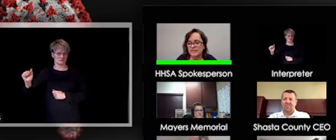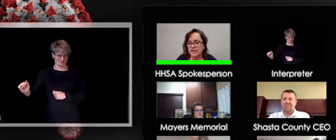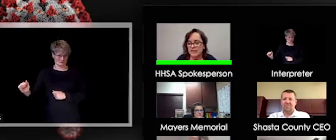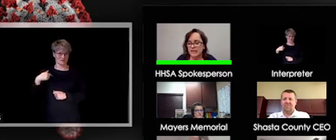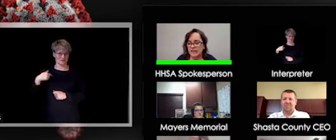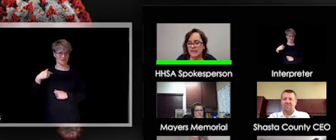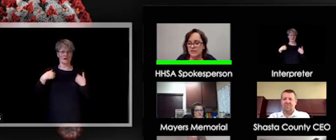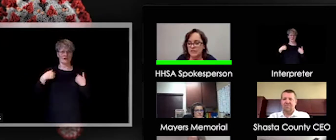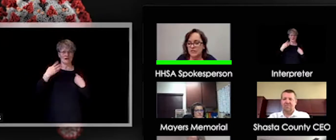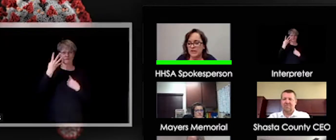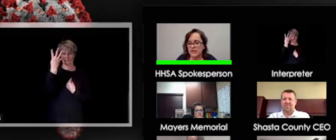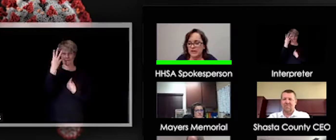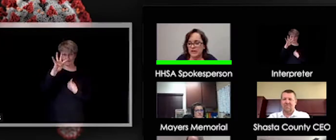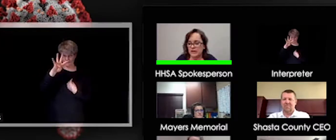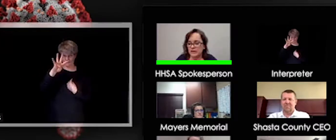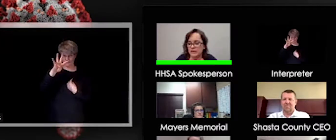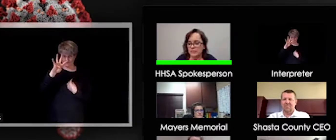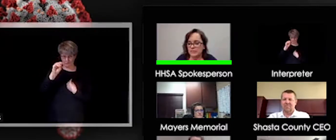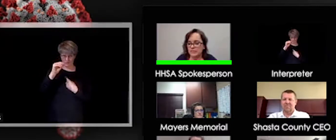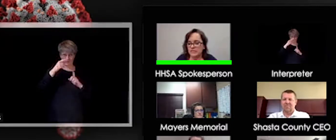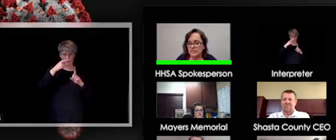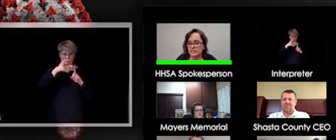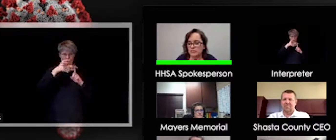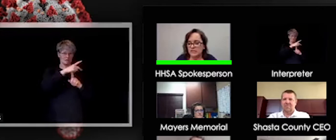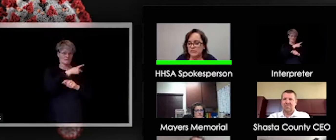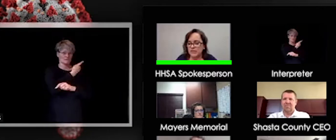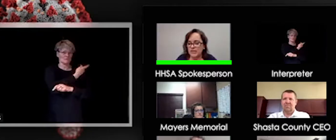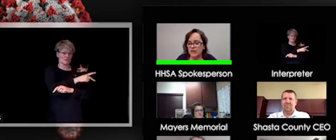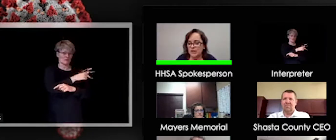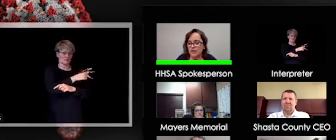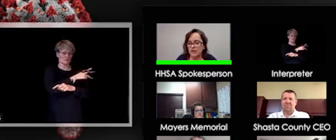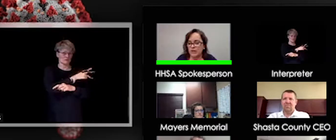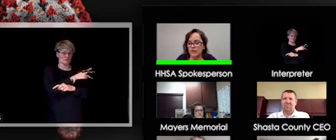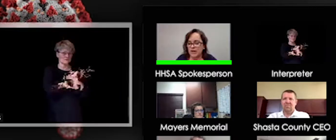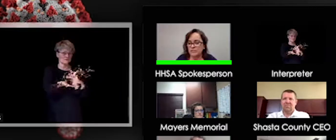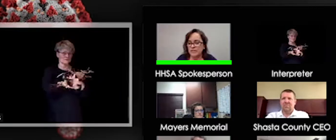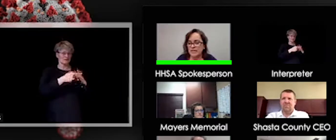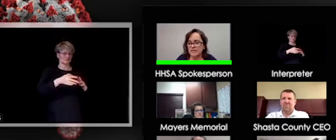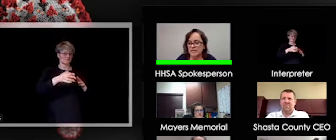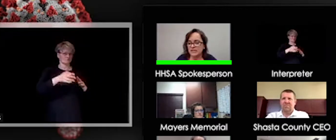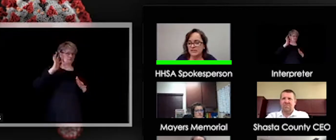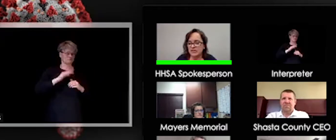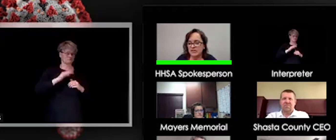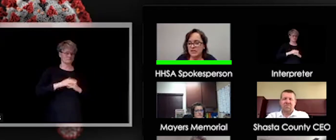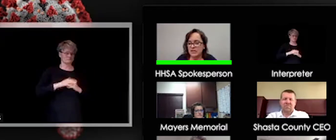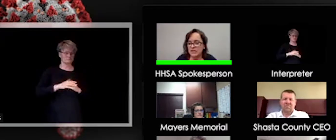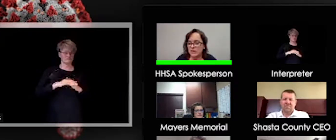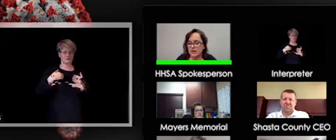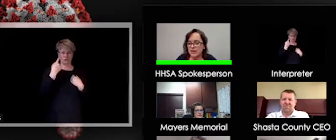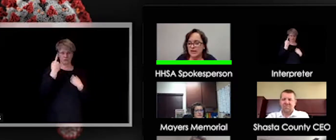since the beginning of this situation. We had one confirmed case yesterday. We’ve